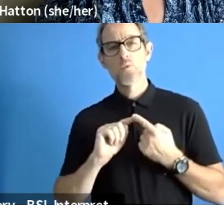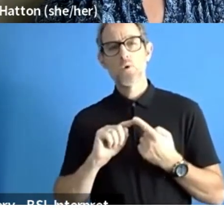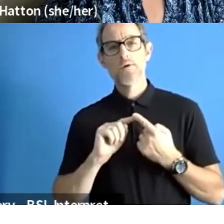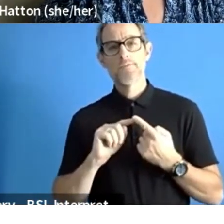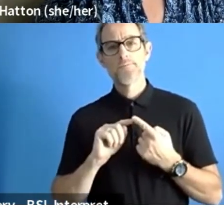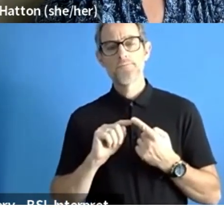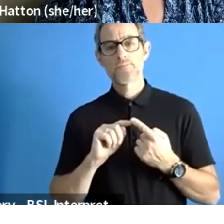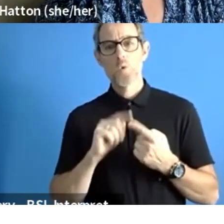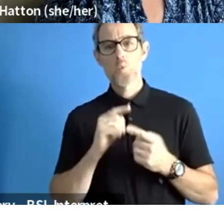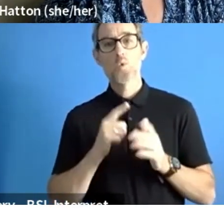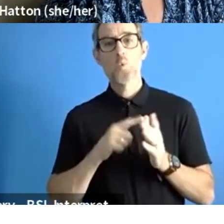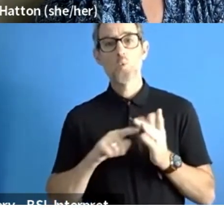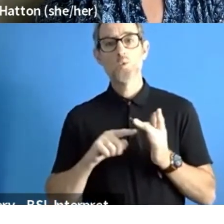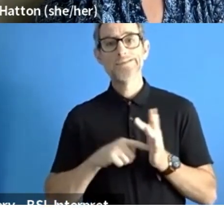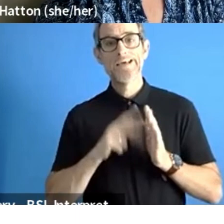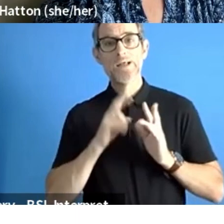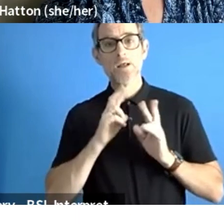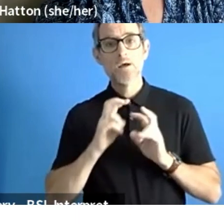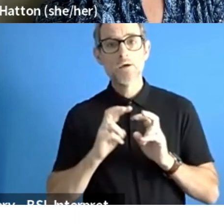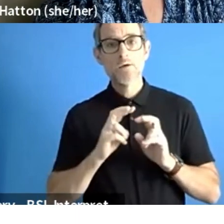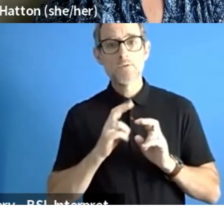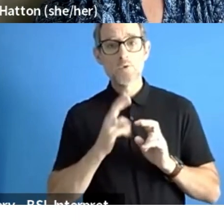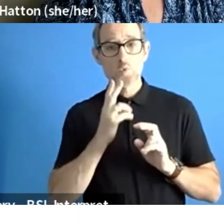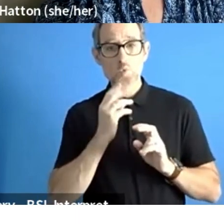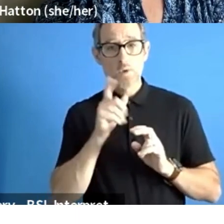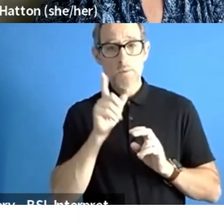part of auditing, do you ever use people with lived experiences to make